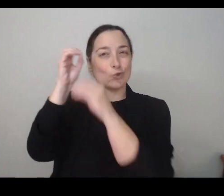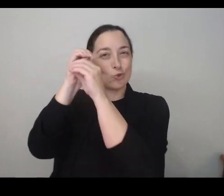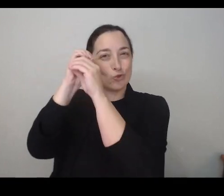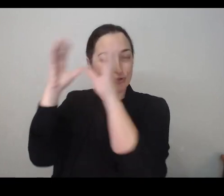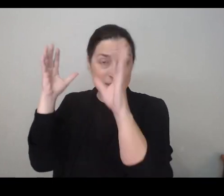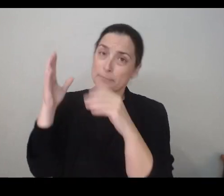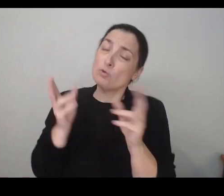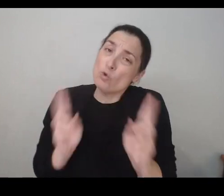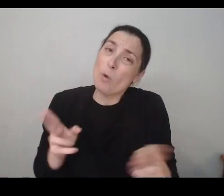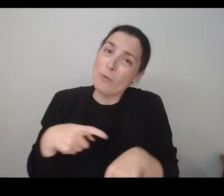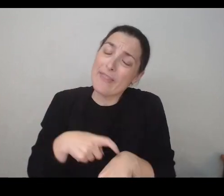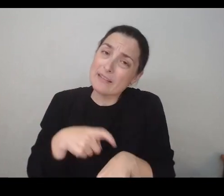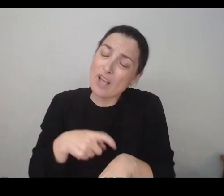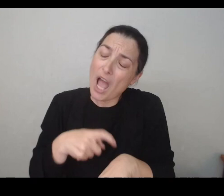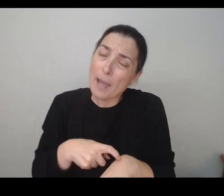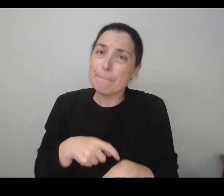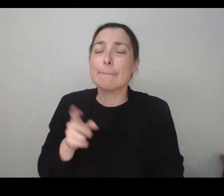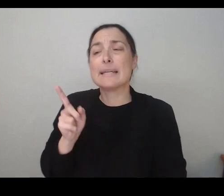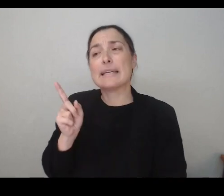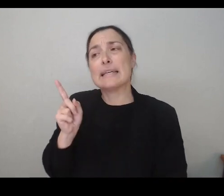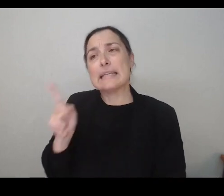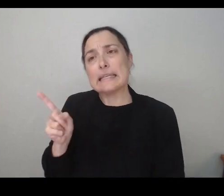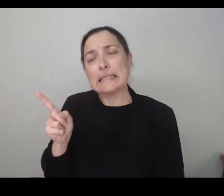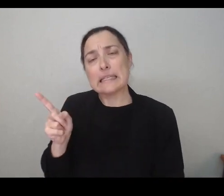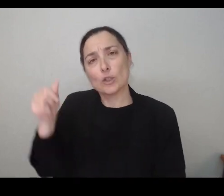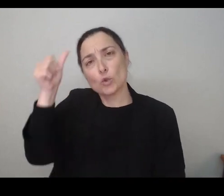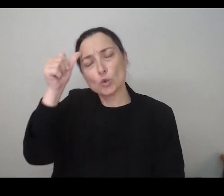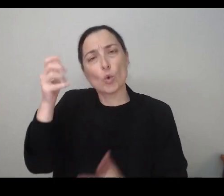And he was... And he knew a lot about exhibition in Paris